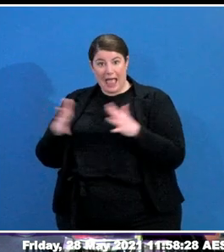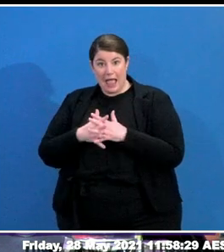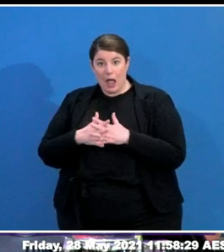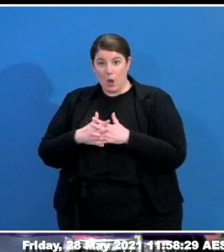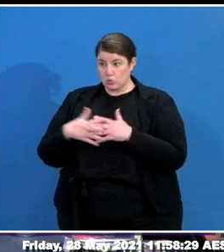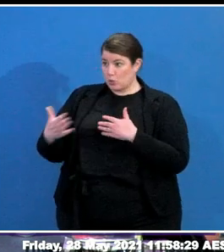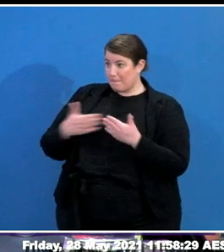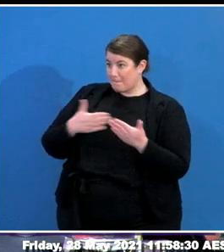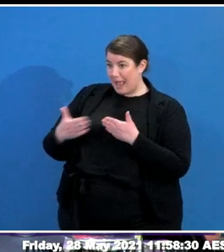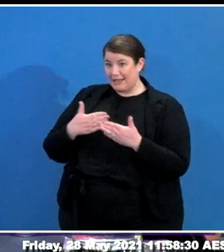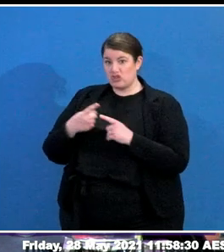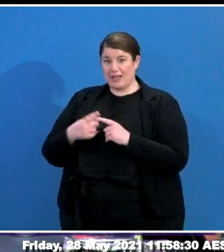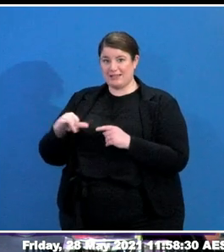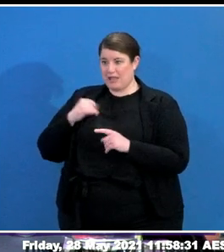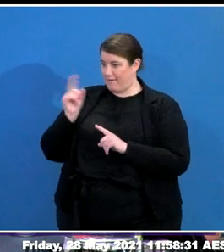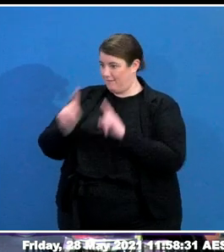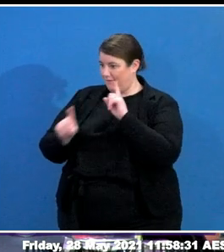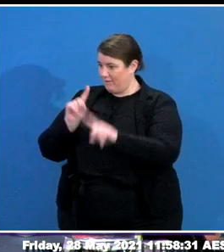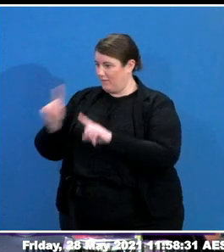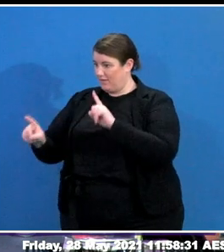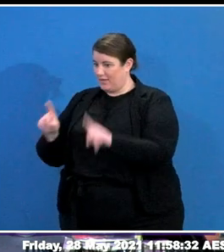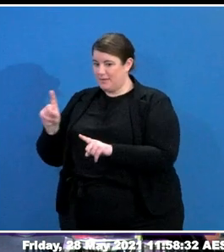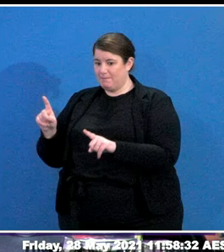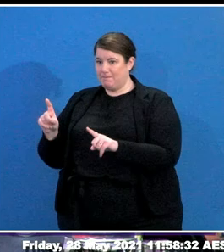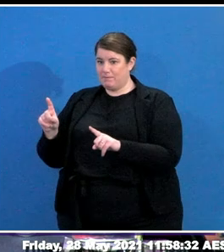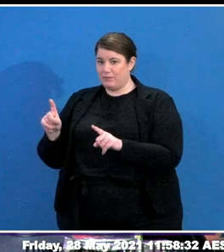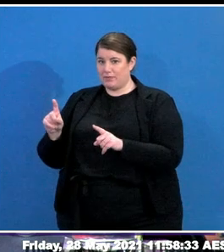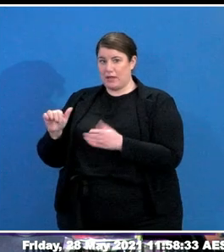manage and staff appropriately